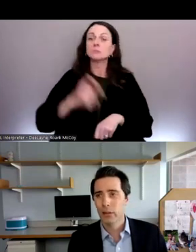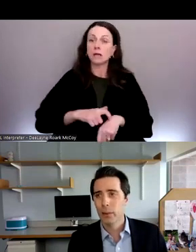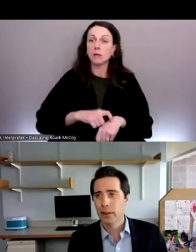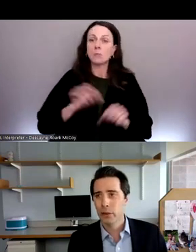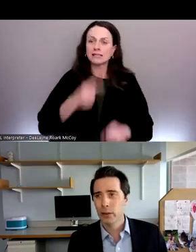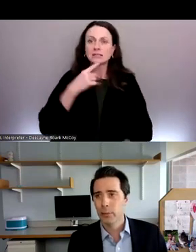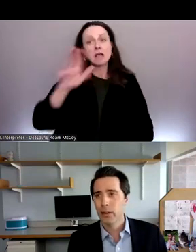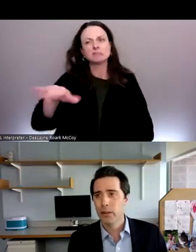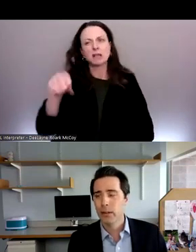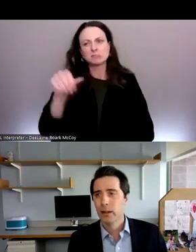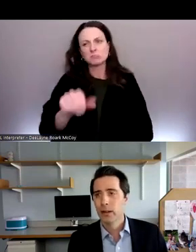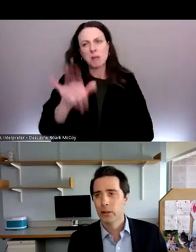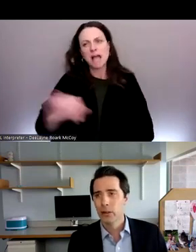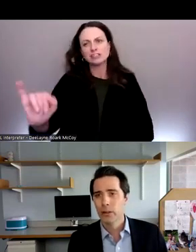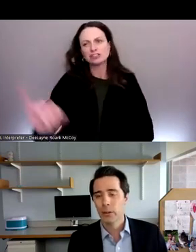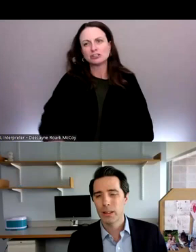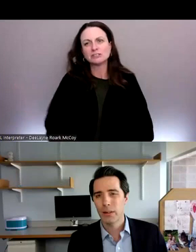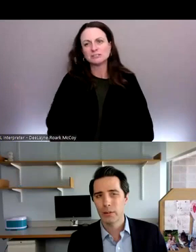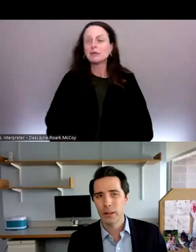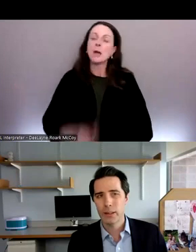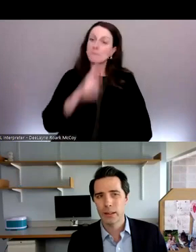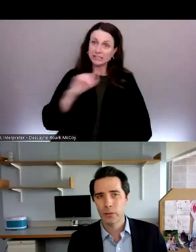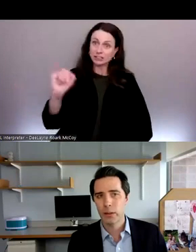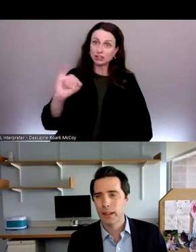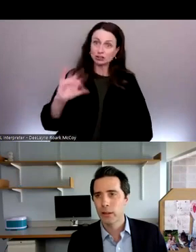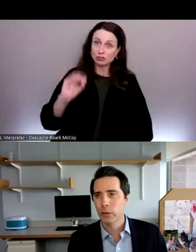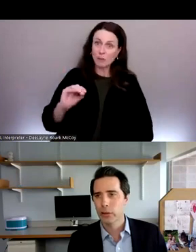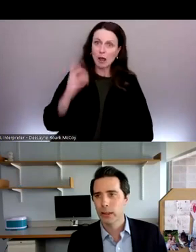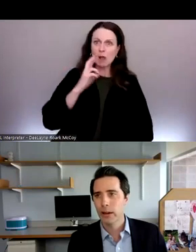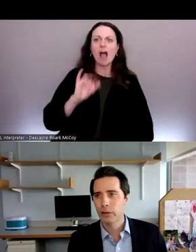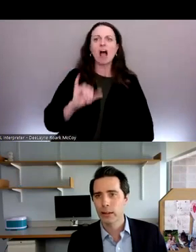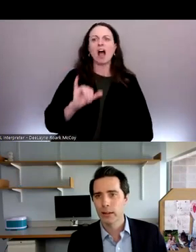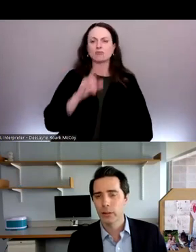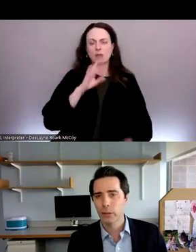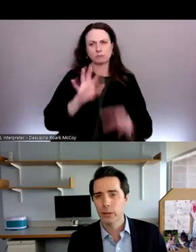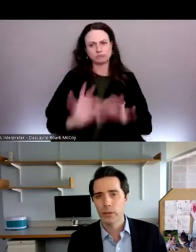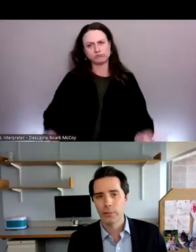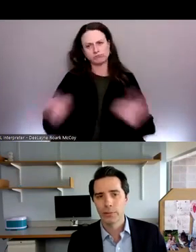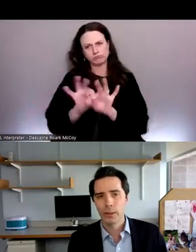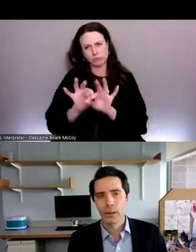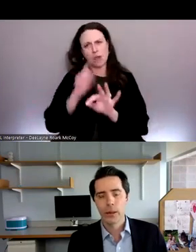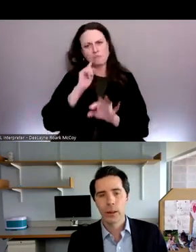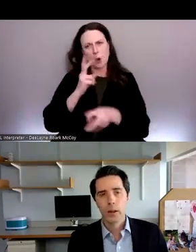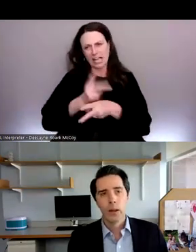covered by Insurance because insurance companies have realized that it's really